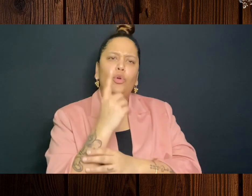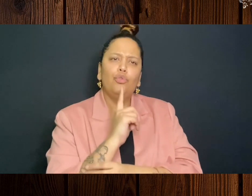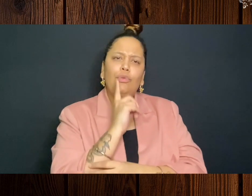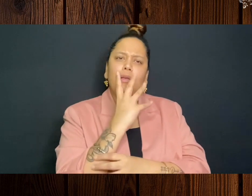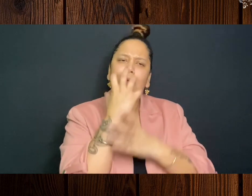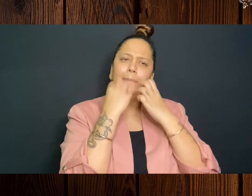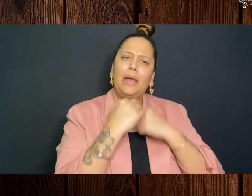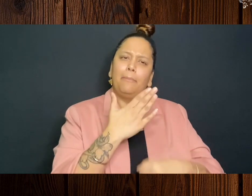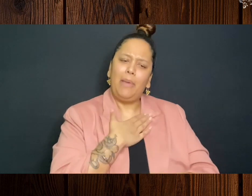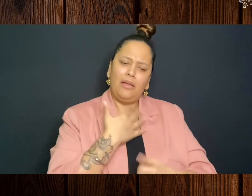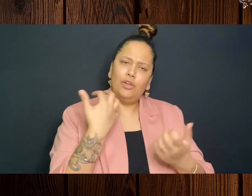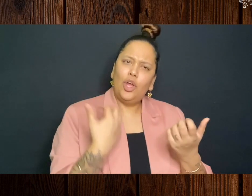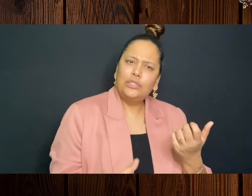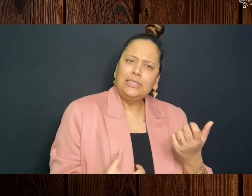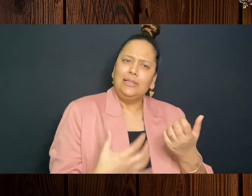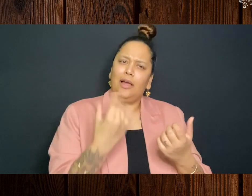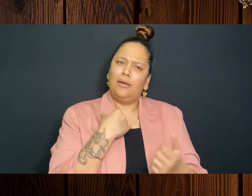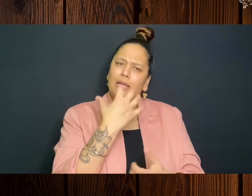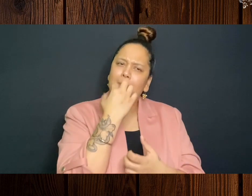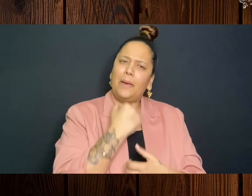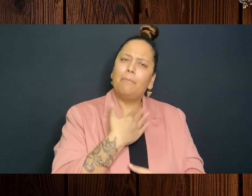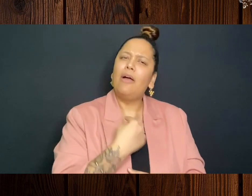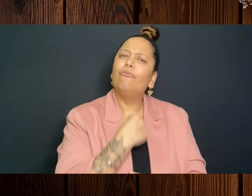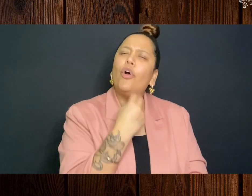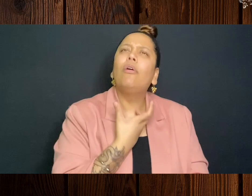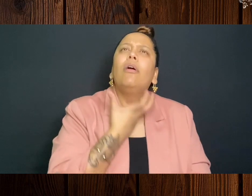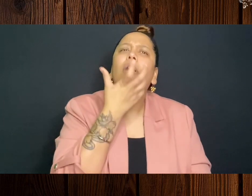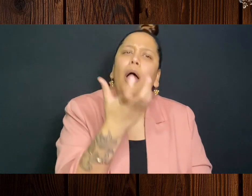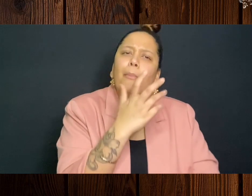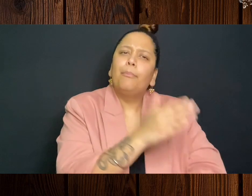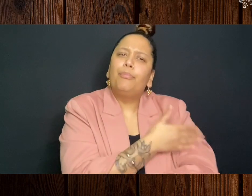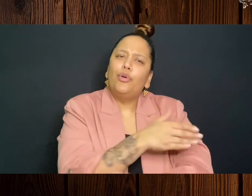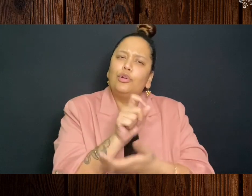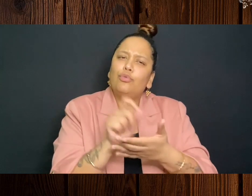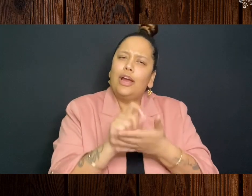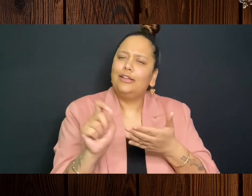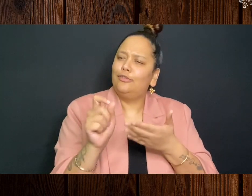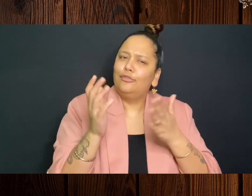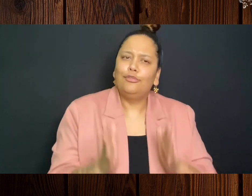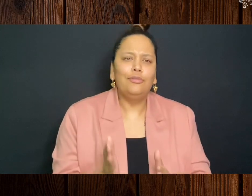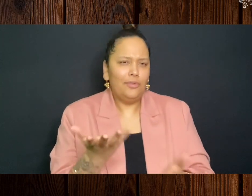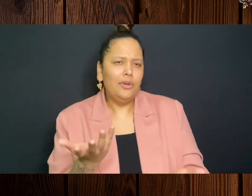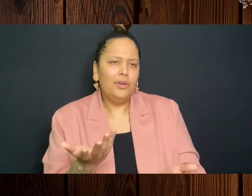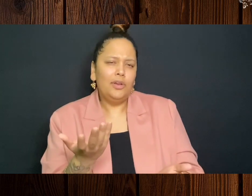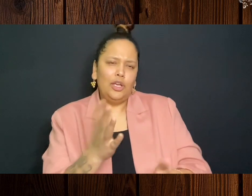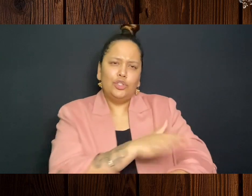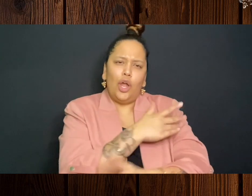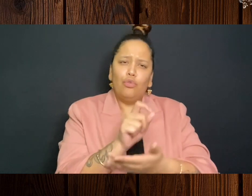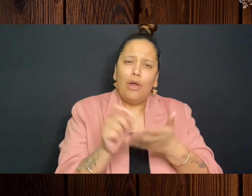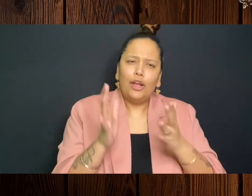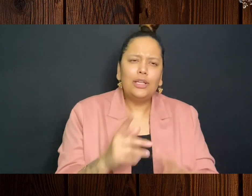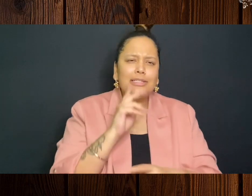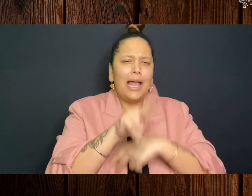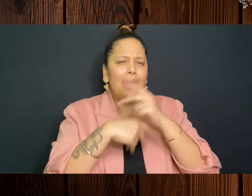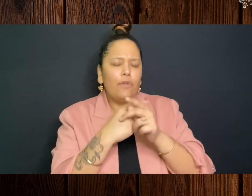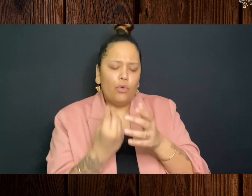guitar and would embrace my voice as a singer songwriter, as a songwriter. And then it just kind of kept growing and growing